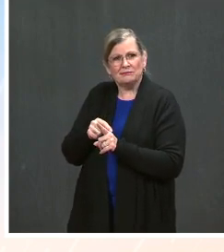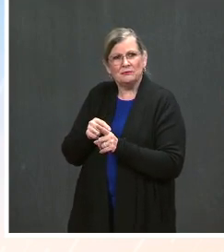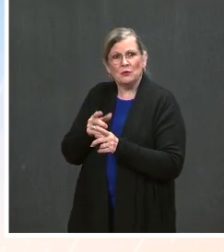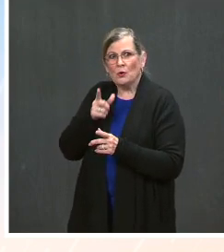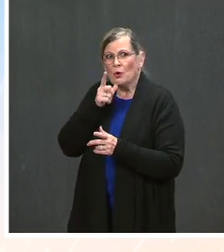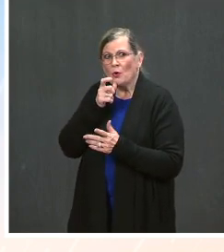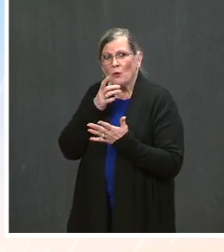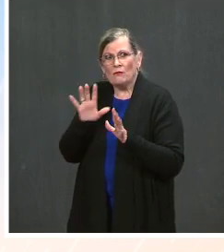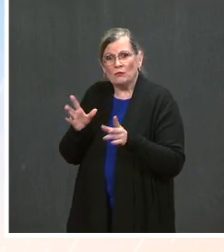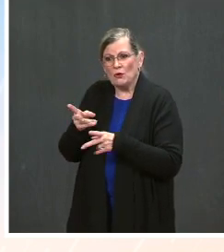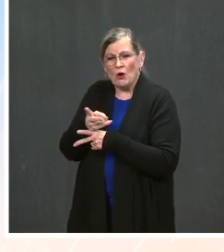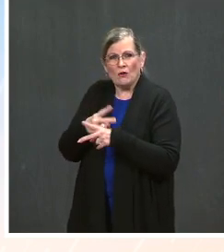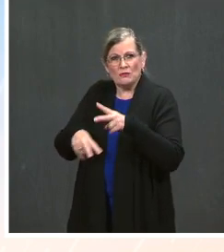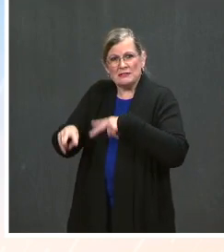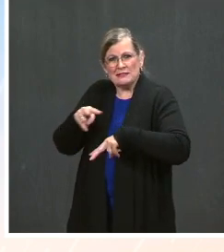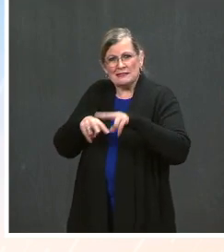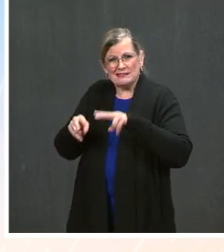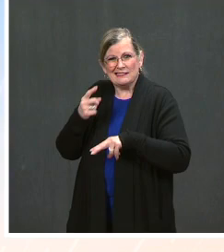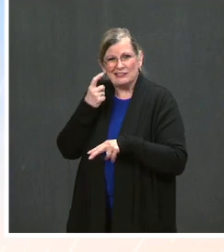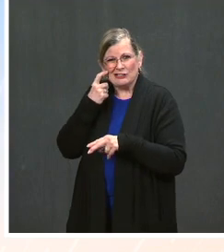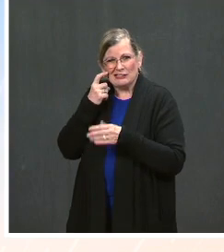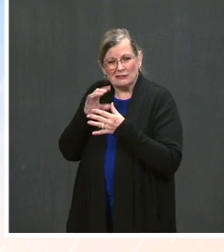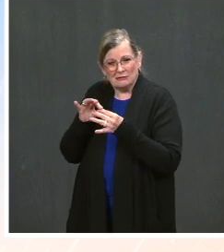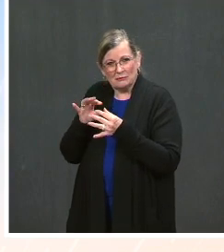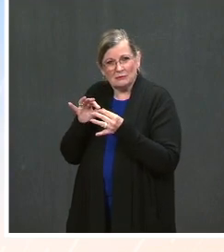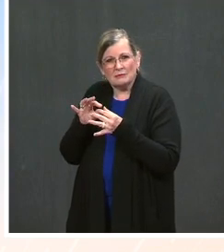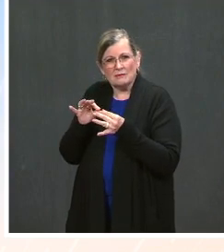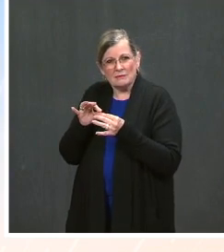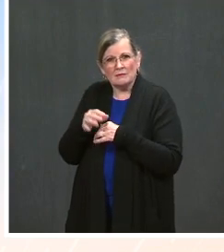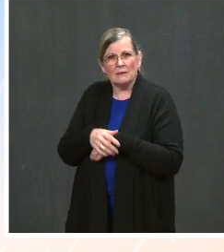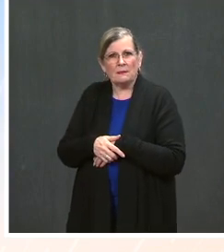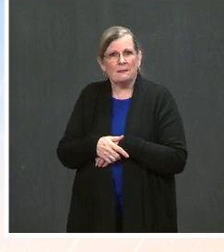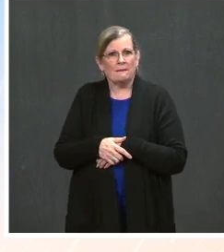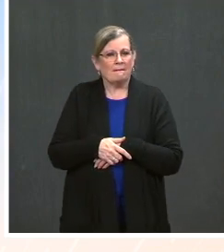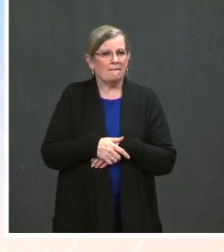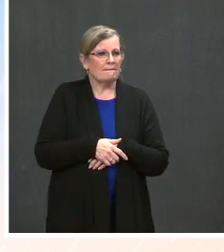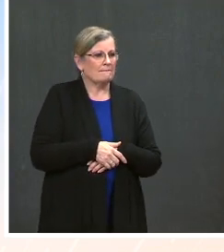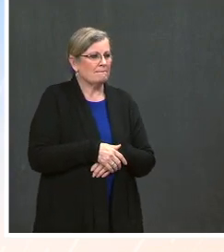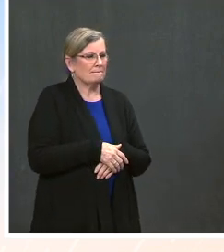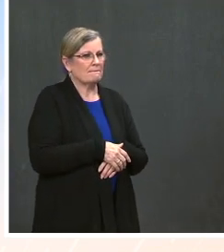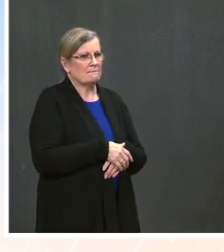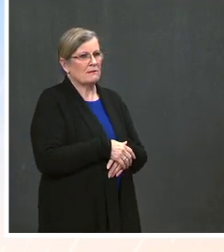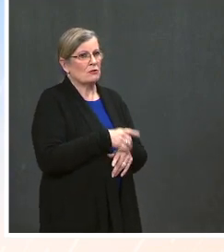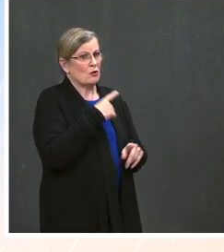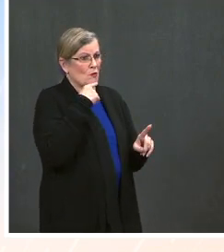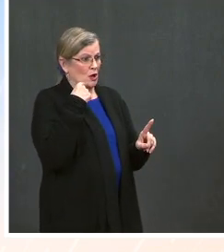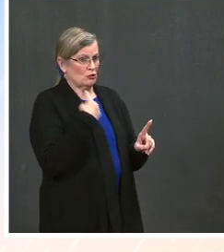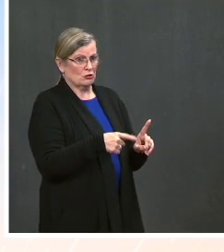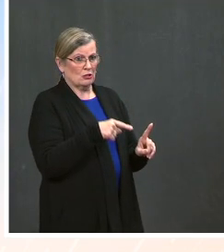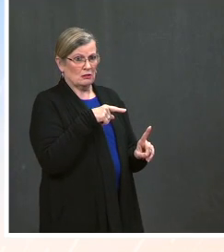The Press: Thanks, Jen. On Russia, again, and the international payment system: Is the White House still seriously